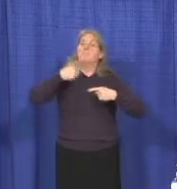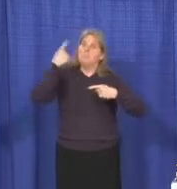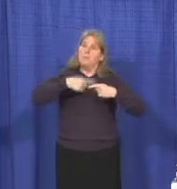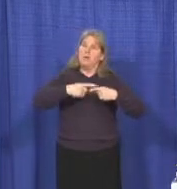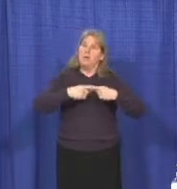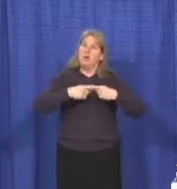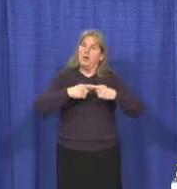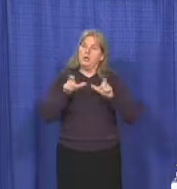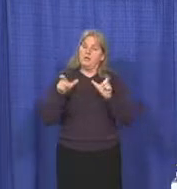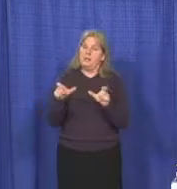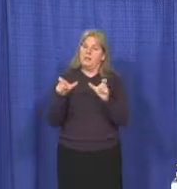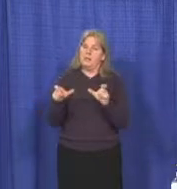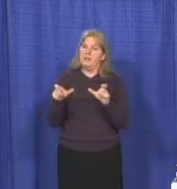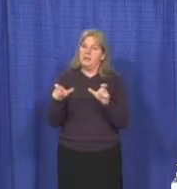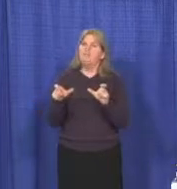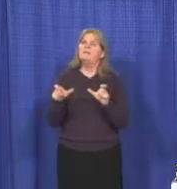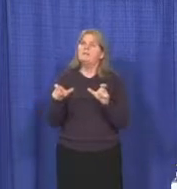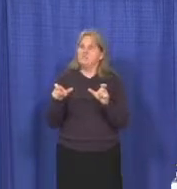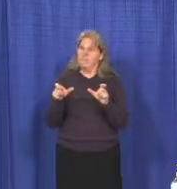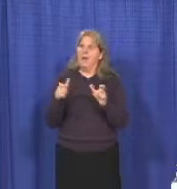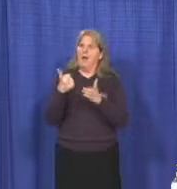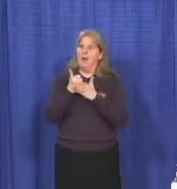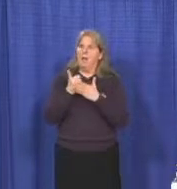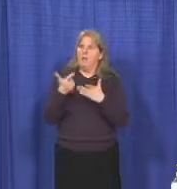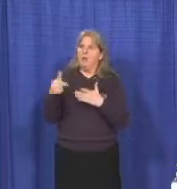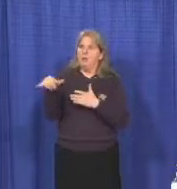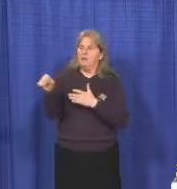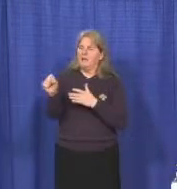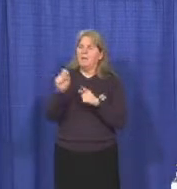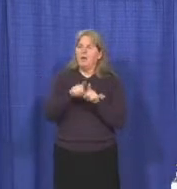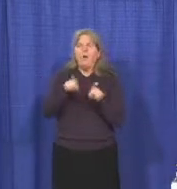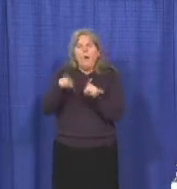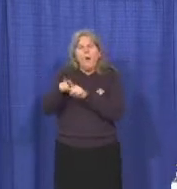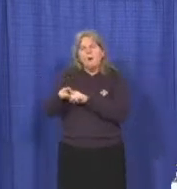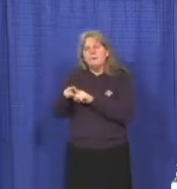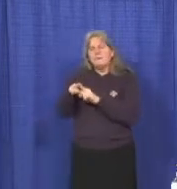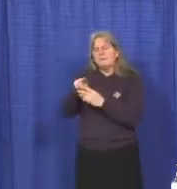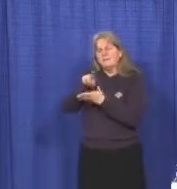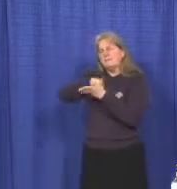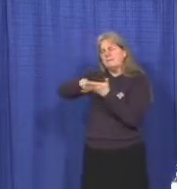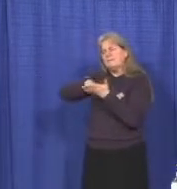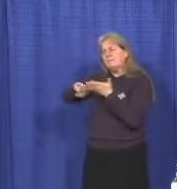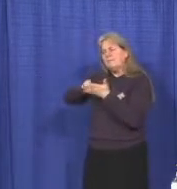spread of any cases or importation be we are exploring